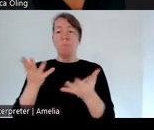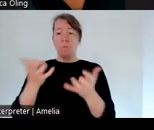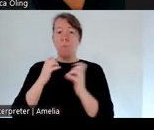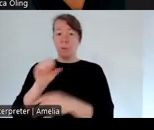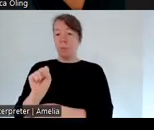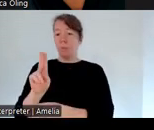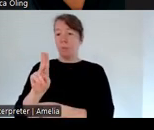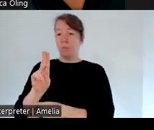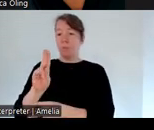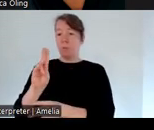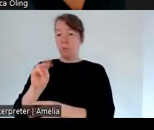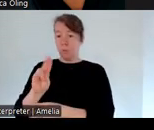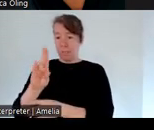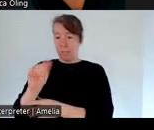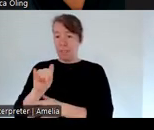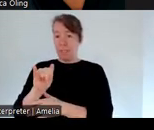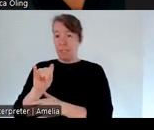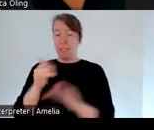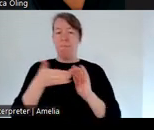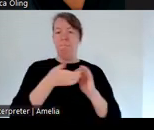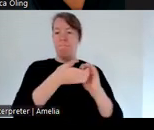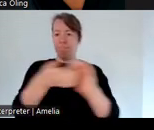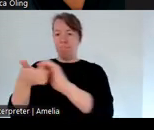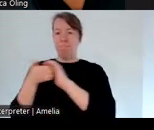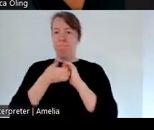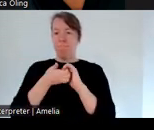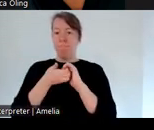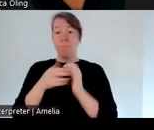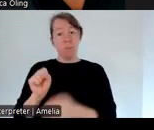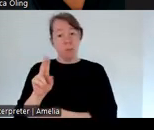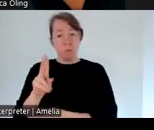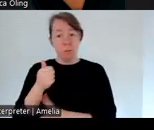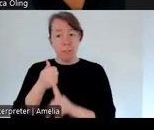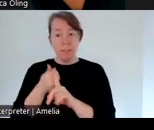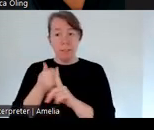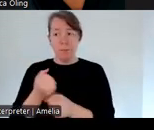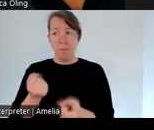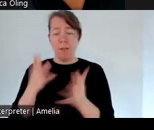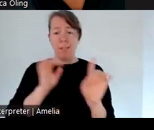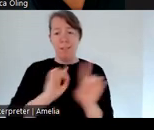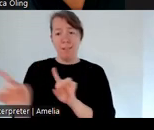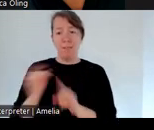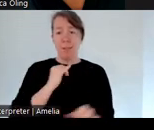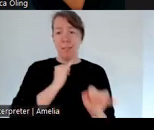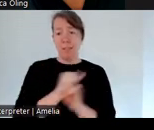SUNY has a lot of different types of campuses. So, for example, my campus I mentioned is an art, design, and business school.